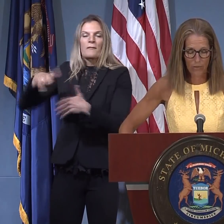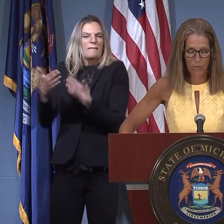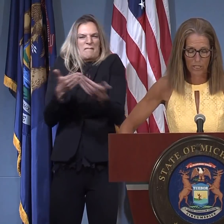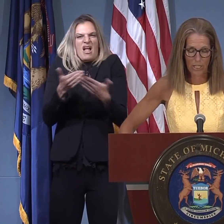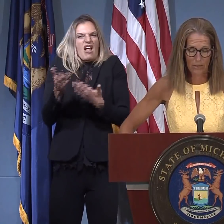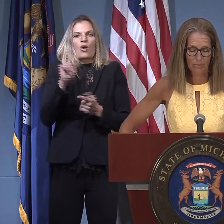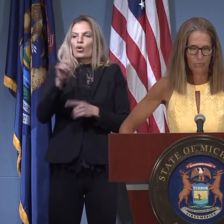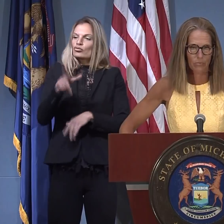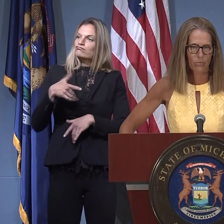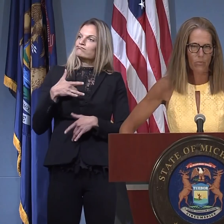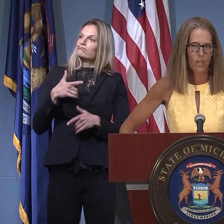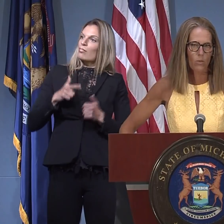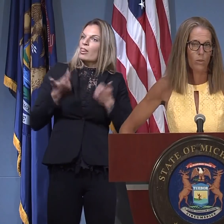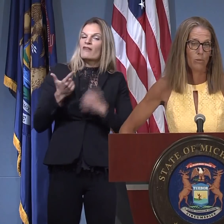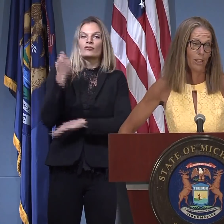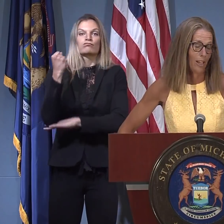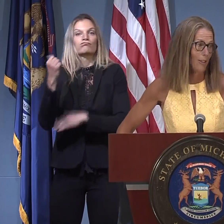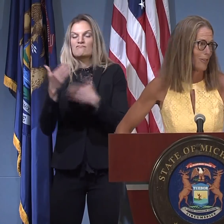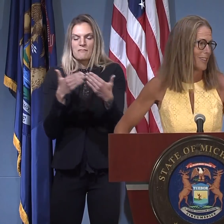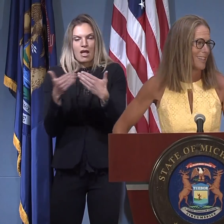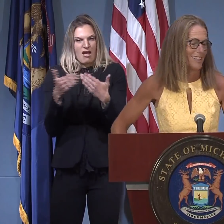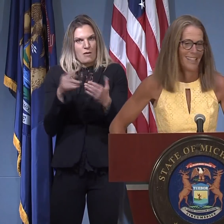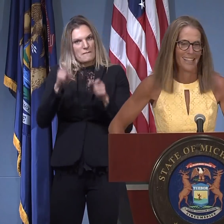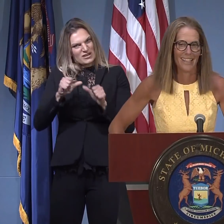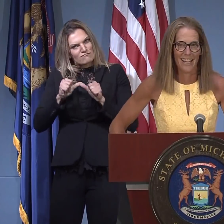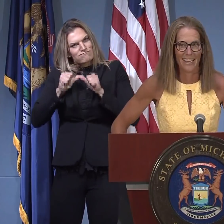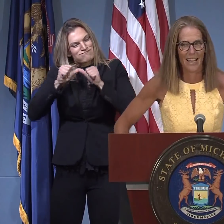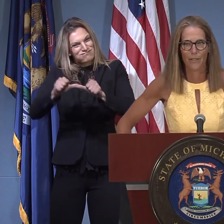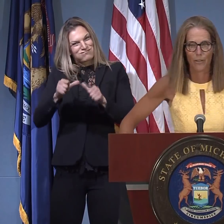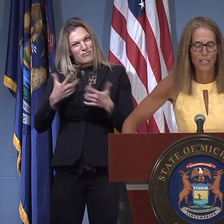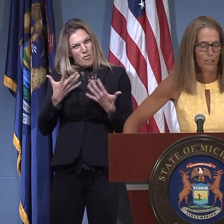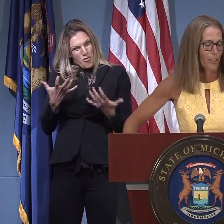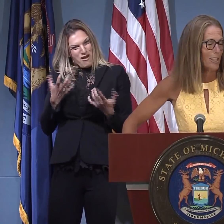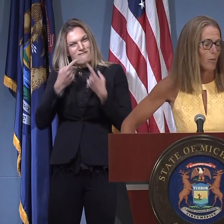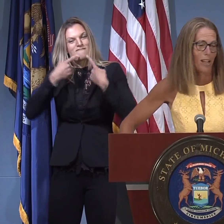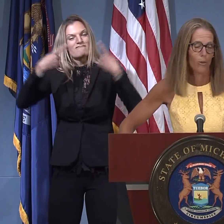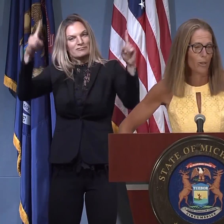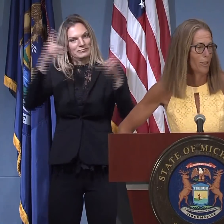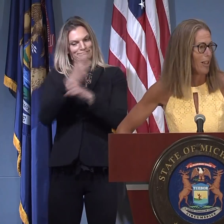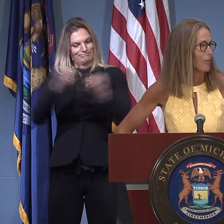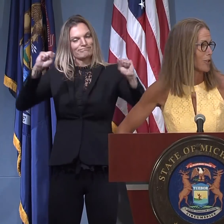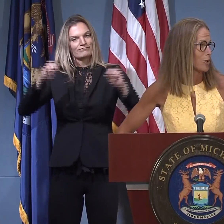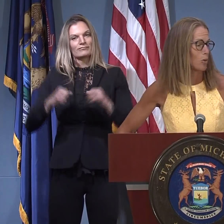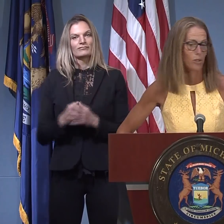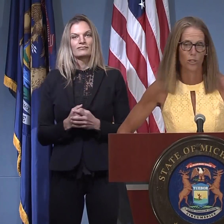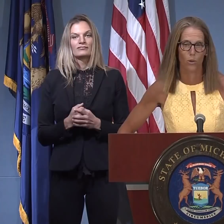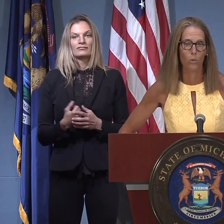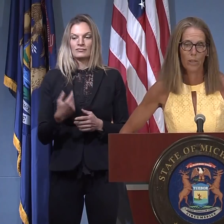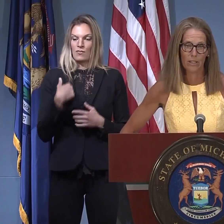ARBOR, EAST LANSING, NORTHERN MICHIGAN, WE'RE IN THIS FIGHT TOGETHER. IN THE FIGHT FOR MICHIGAN.